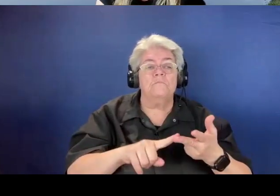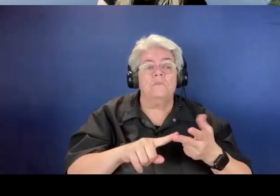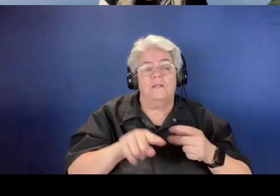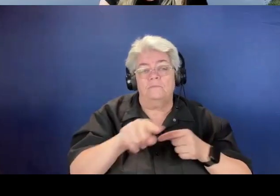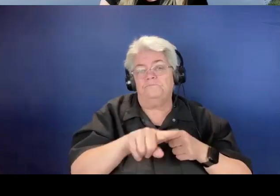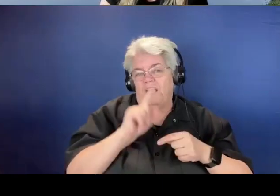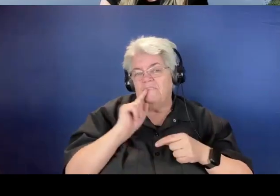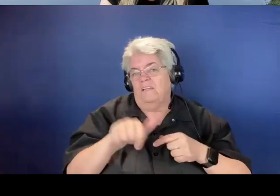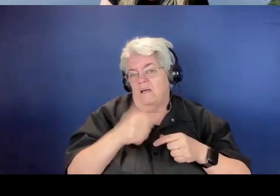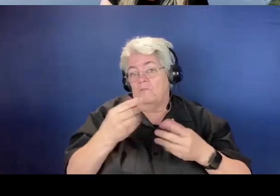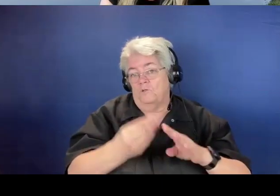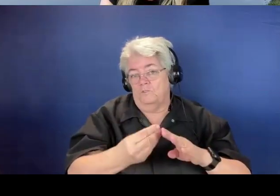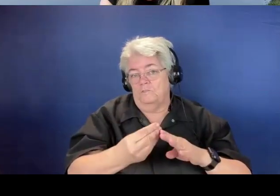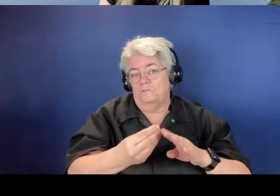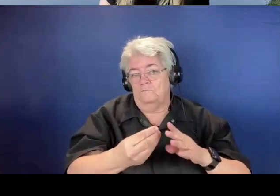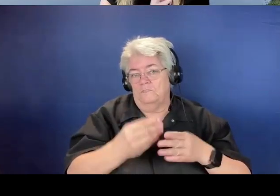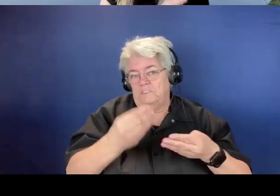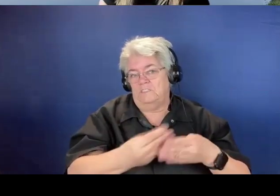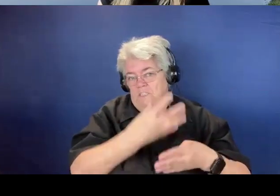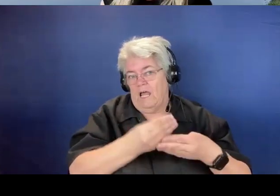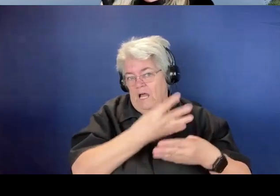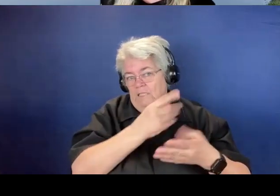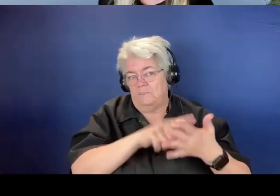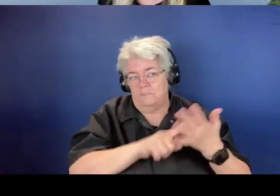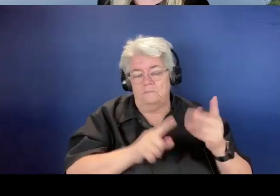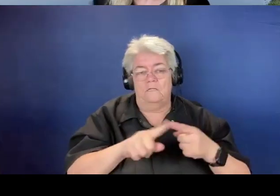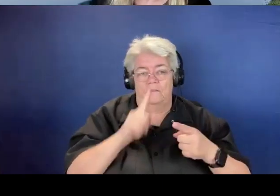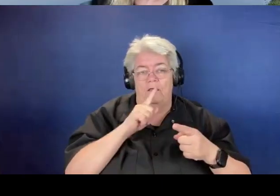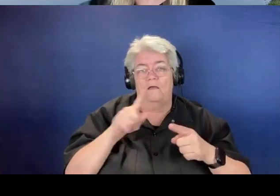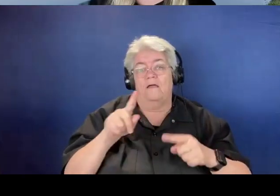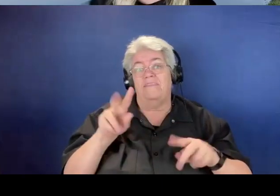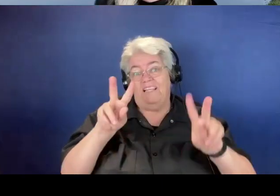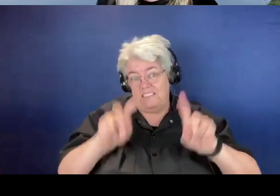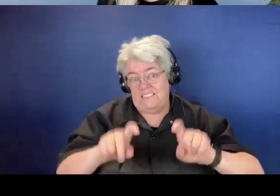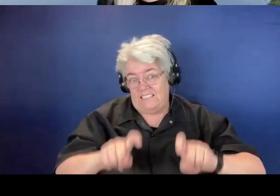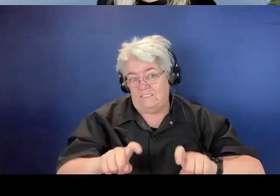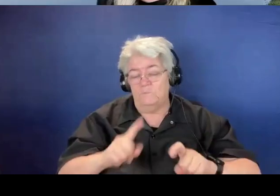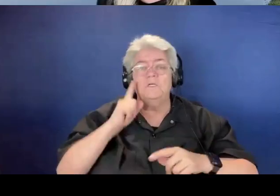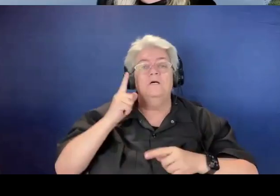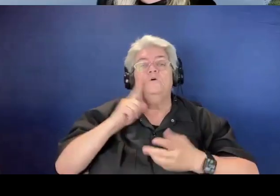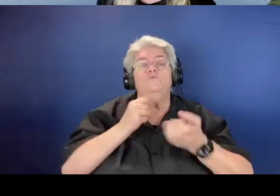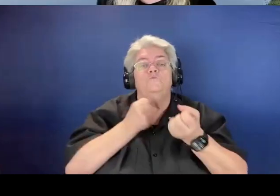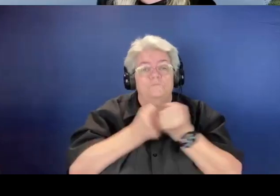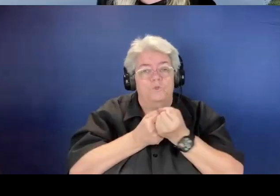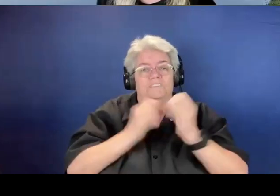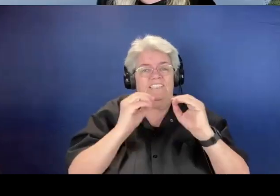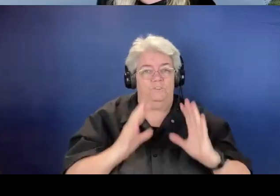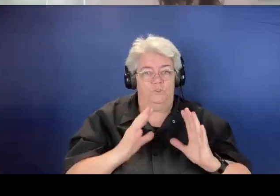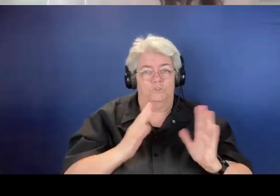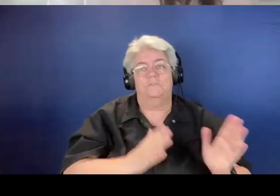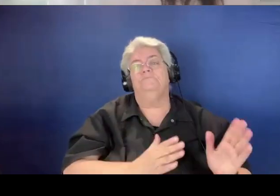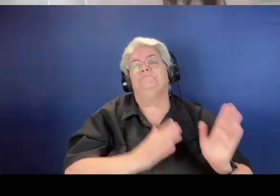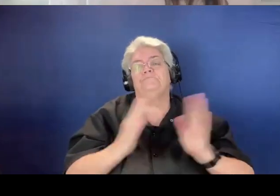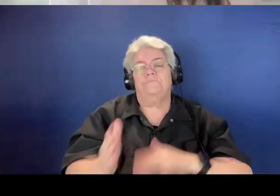slides that are assessments that were made for teachers. All right. Thank you. Thank you.